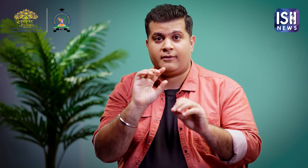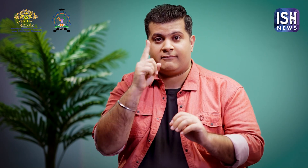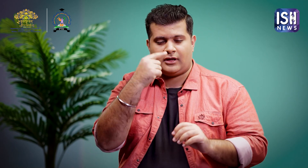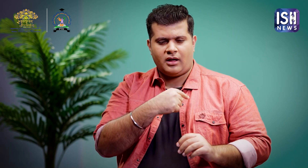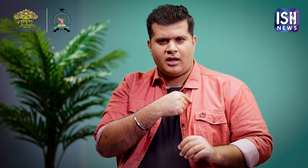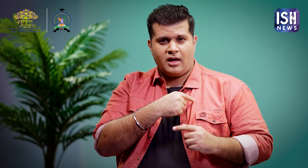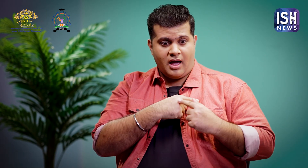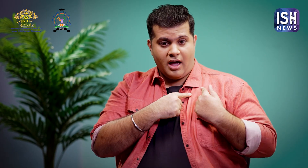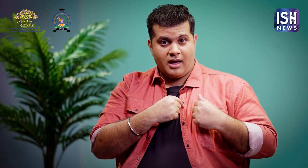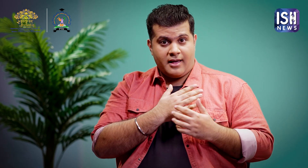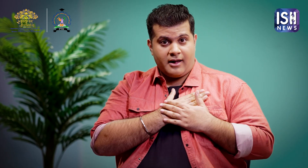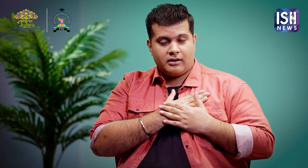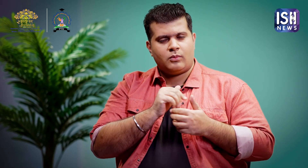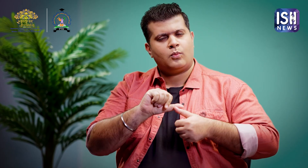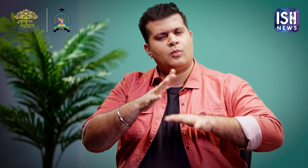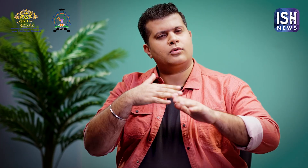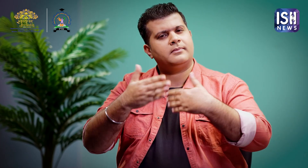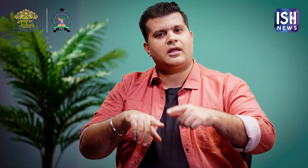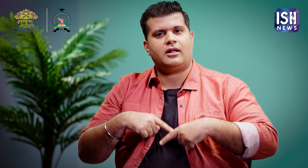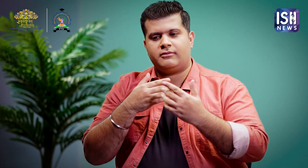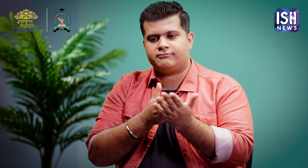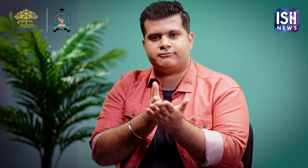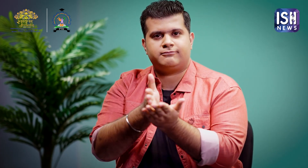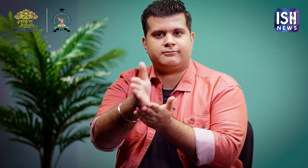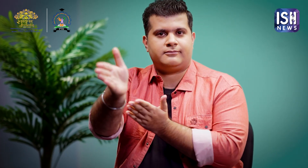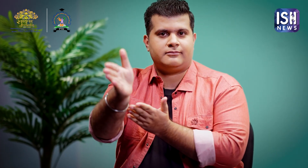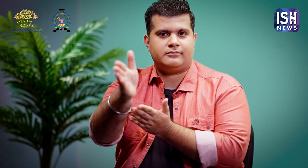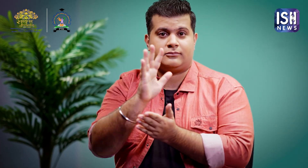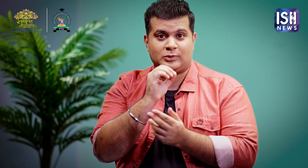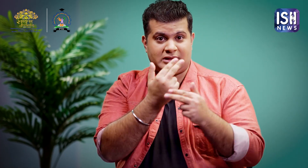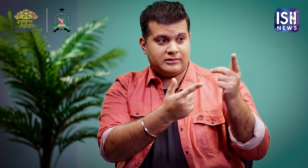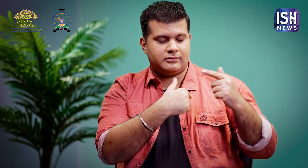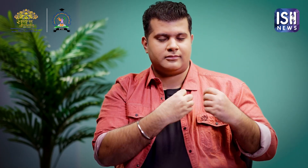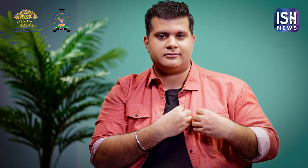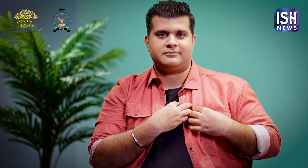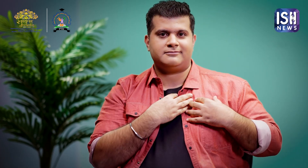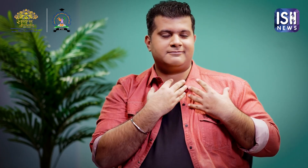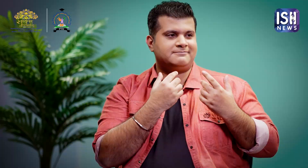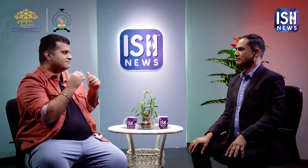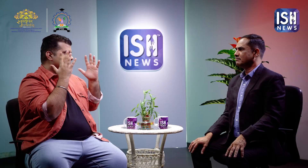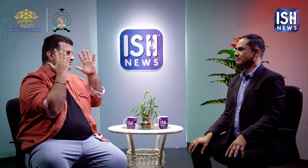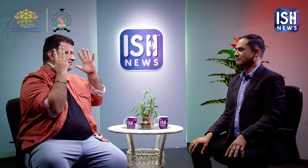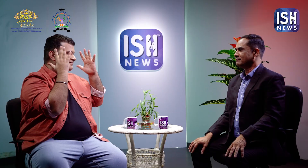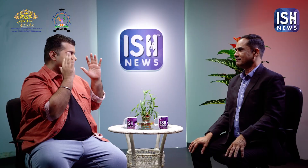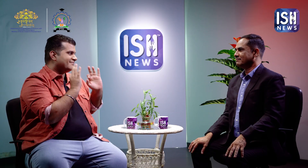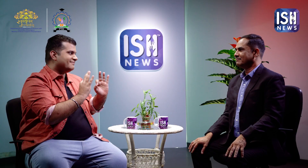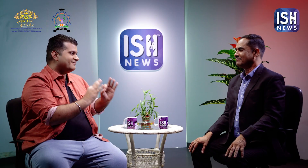True success comes from following your passion and having the determination to reach your goals. Sibaji's story has inspired me. What an achievement!